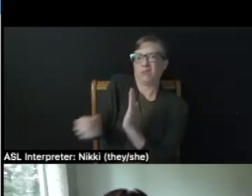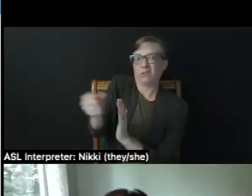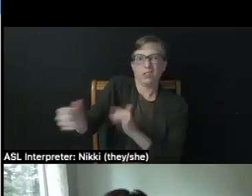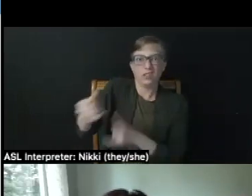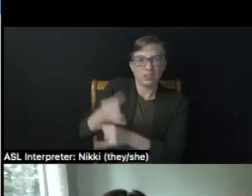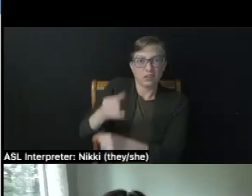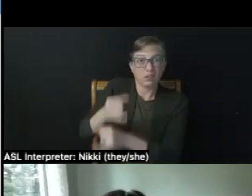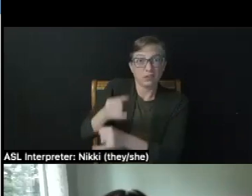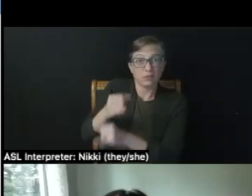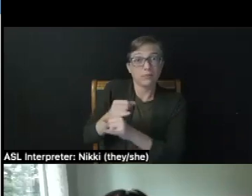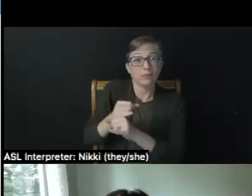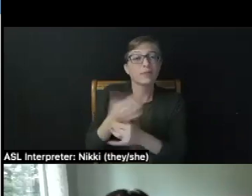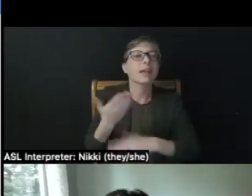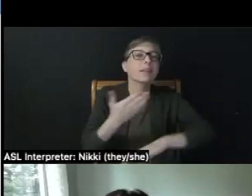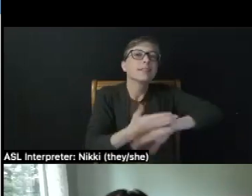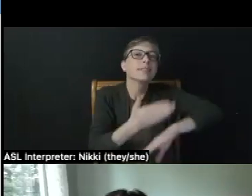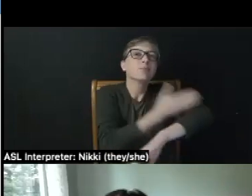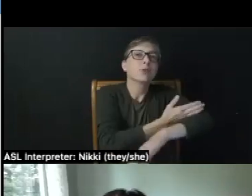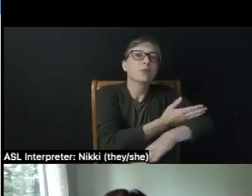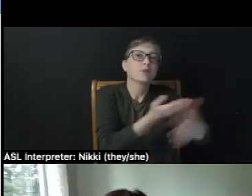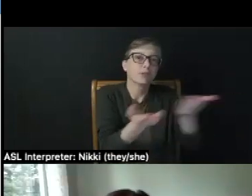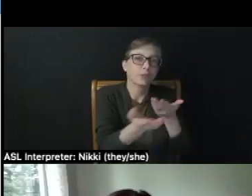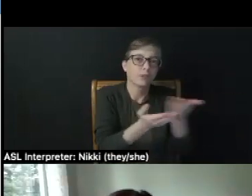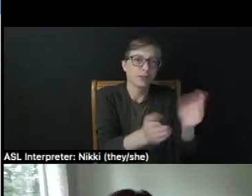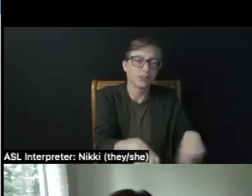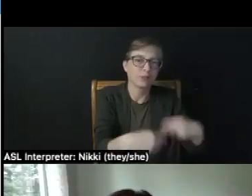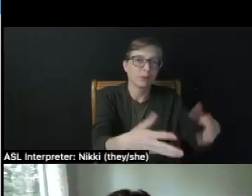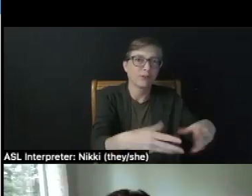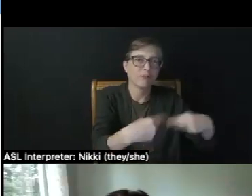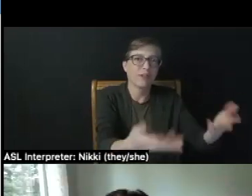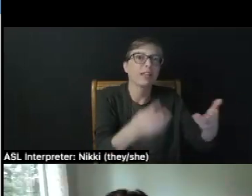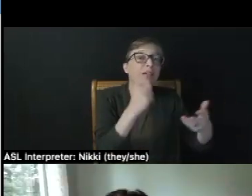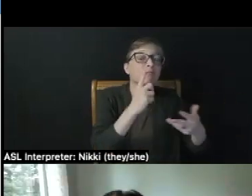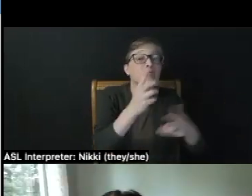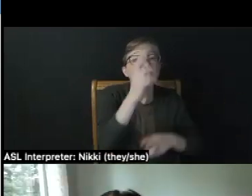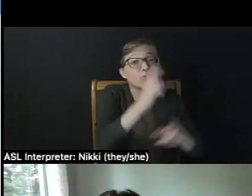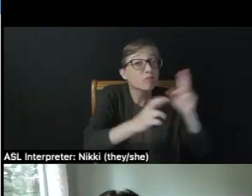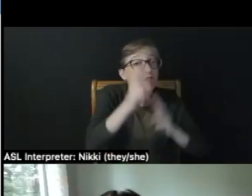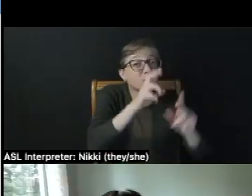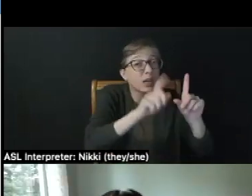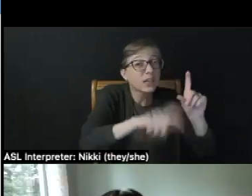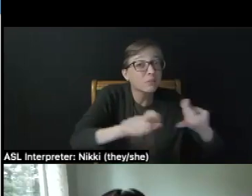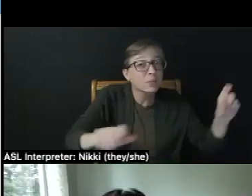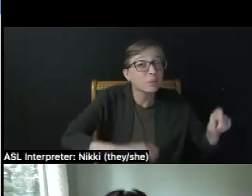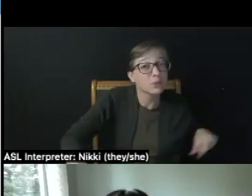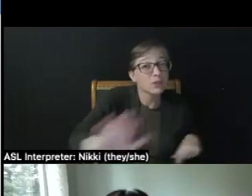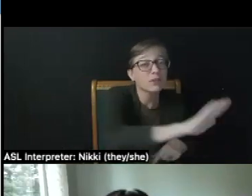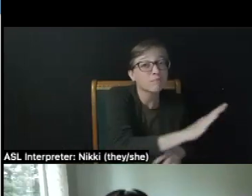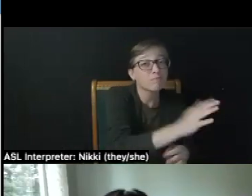provided in a way that respects residents, agency and personal goals and values.